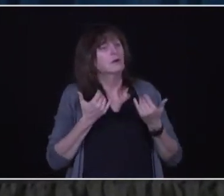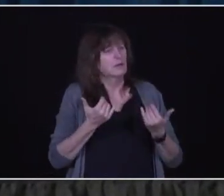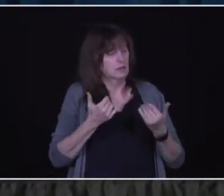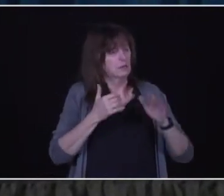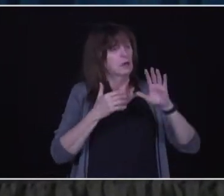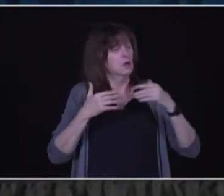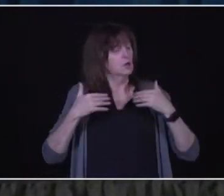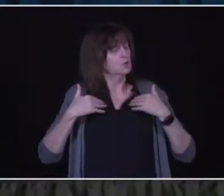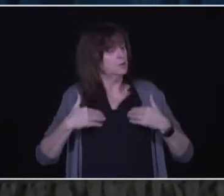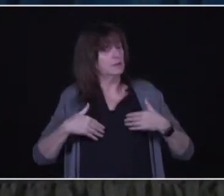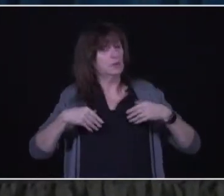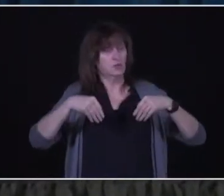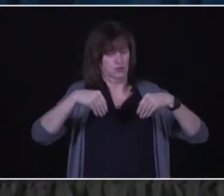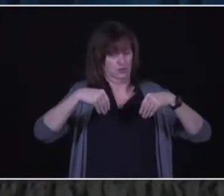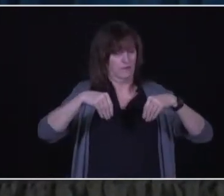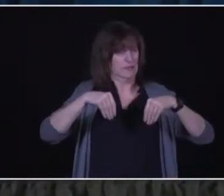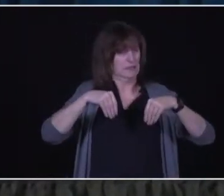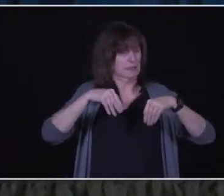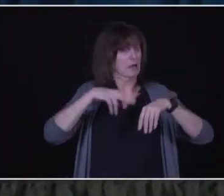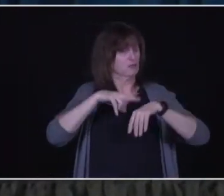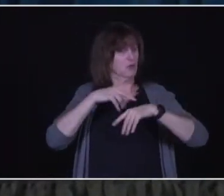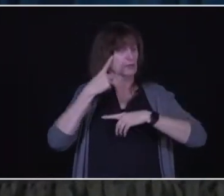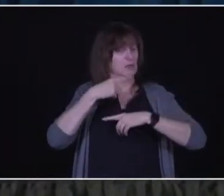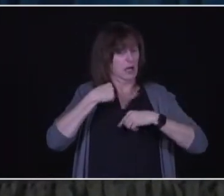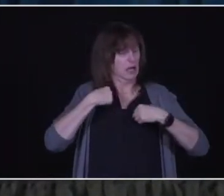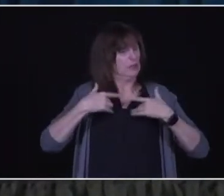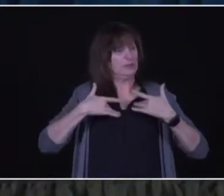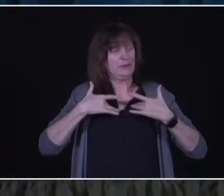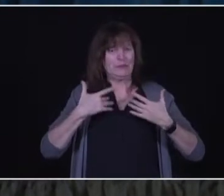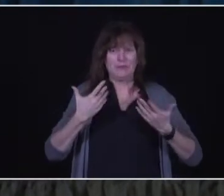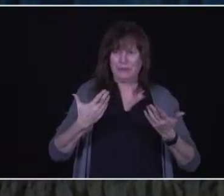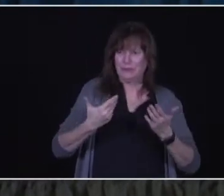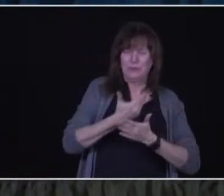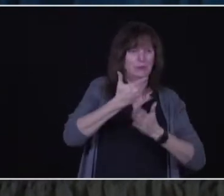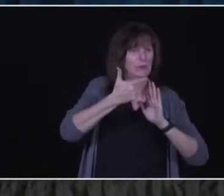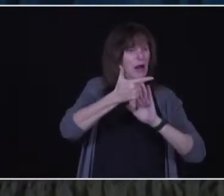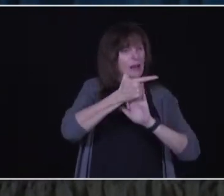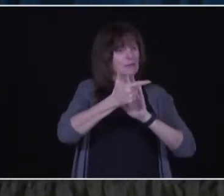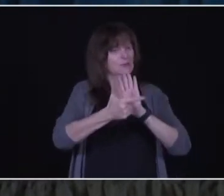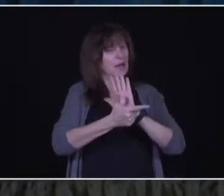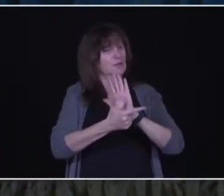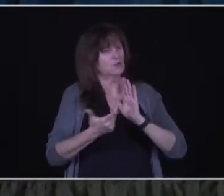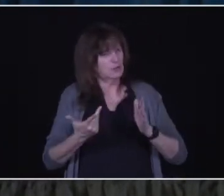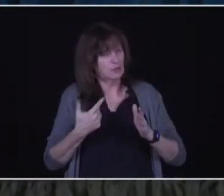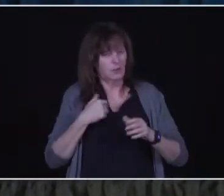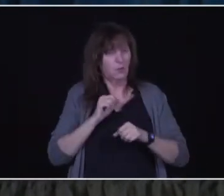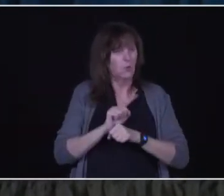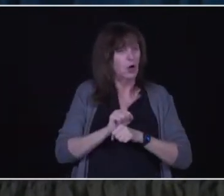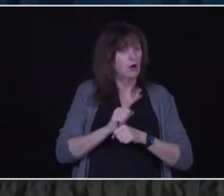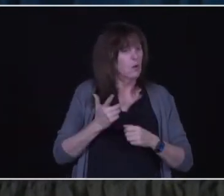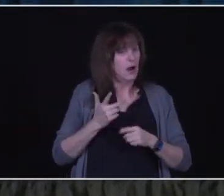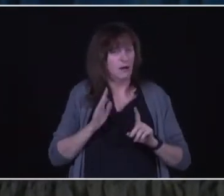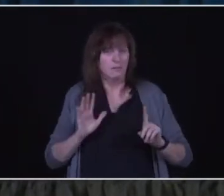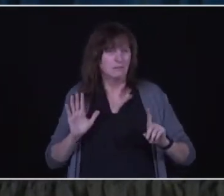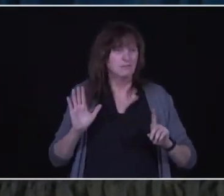day, and we are very excited to announce the legislation and the work we are doing moving forward across ministries and I will